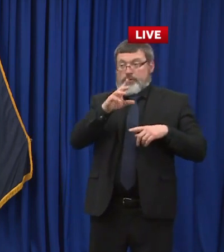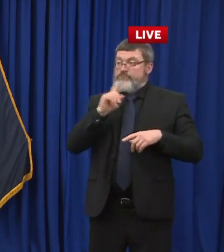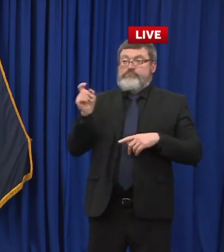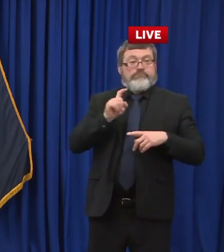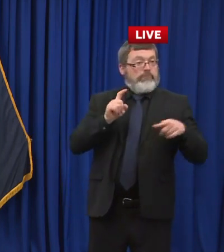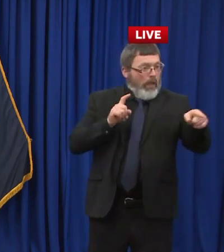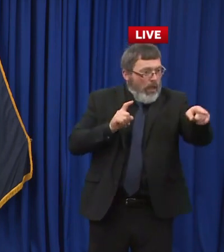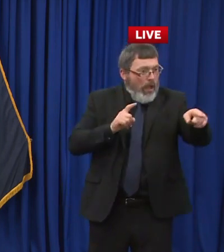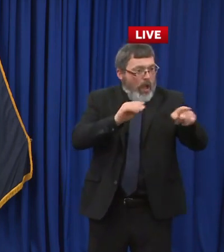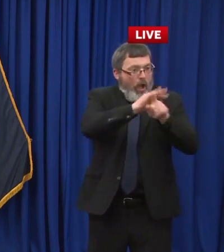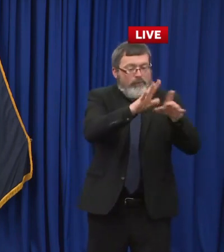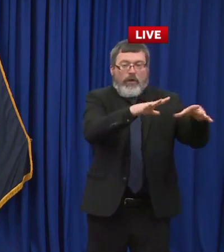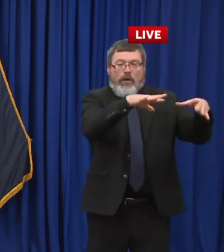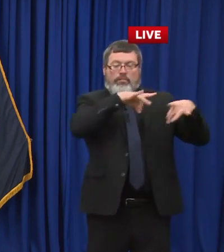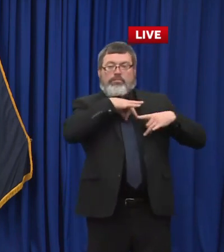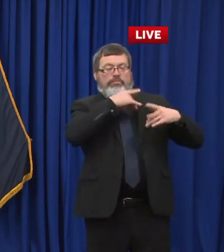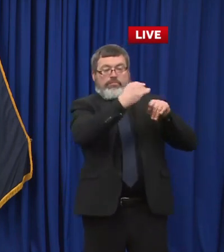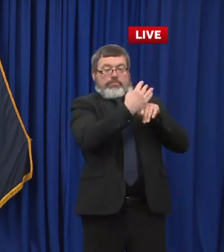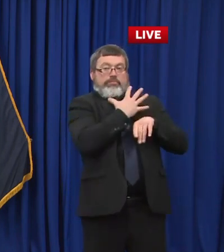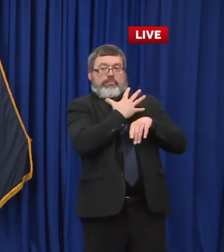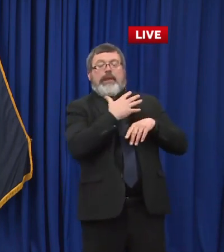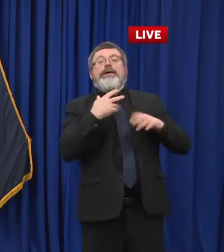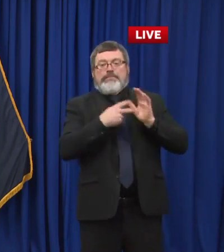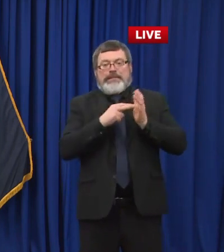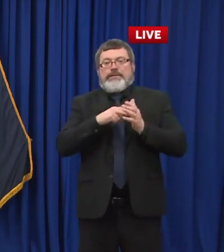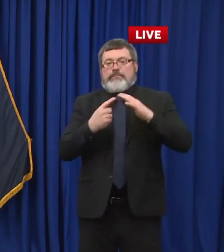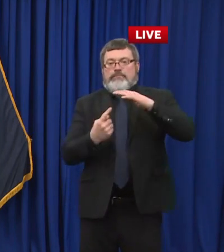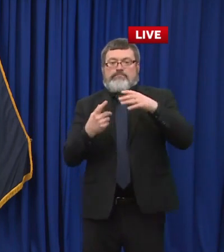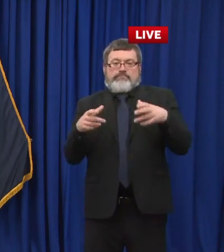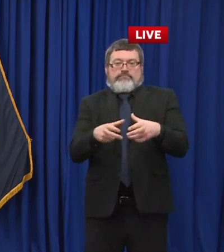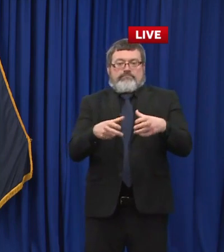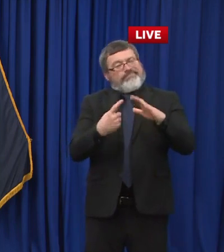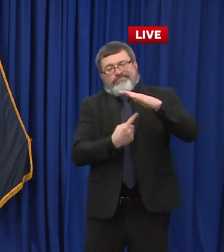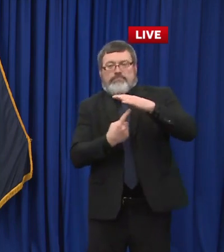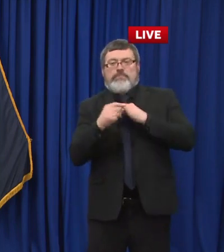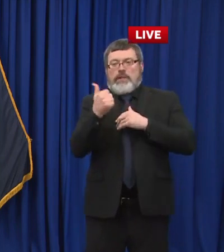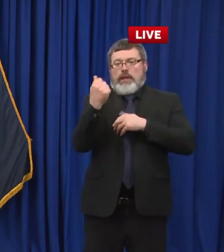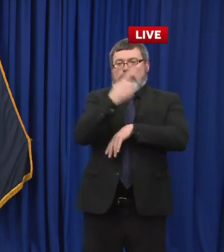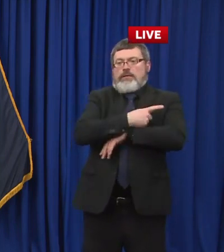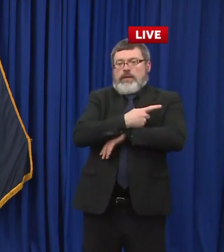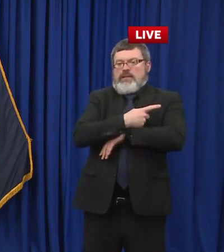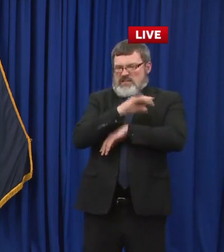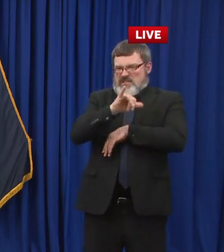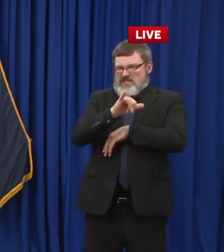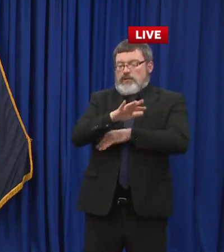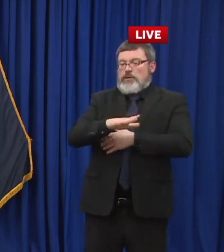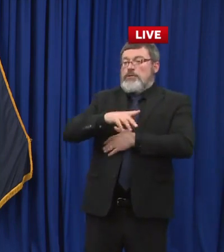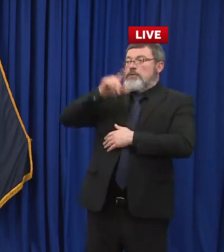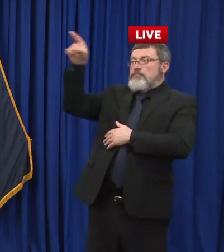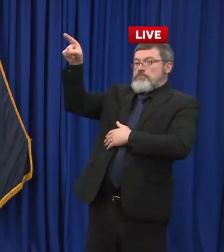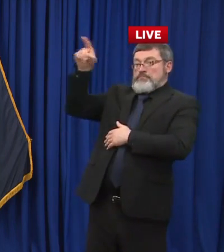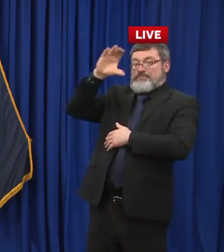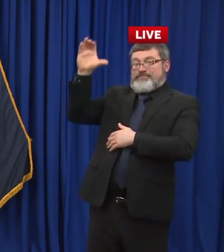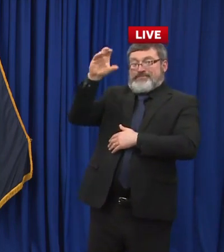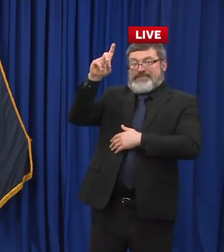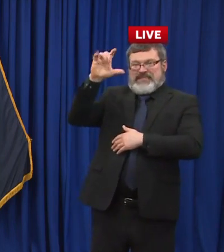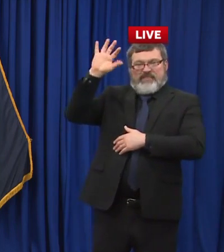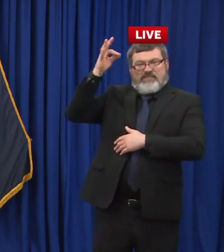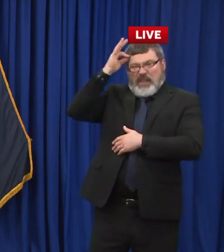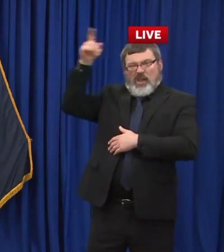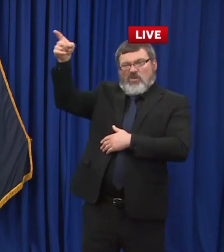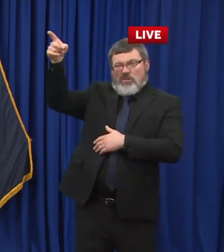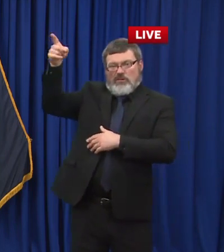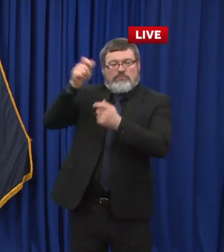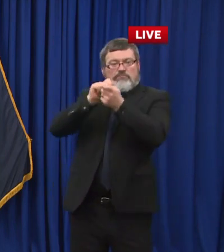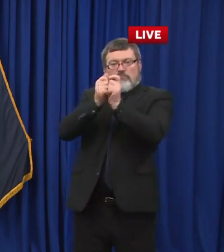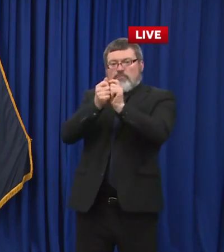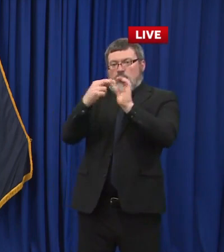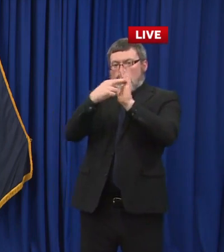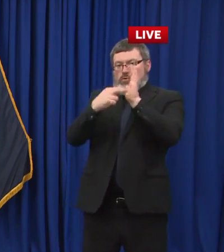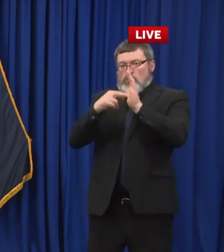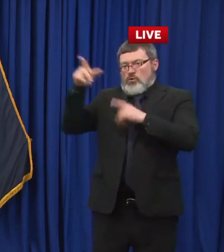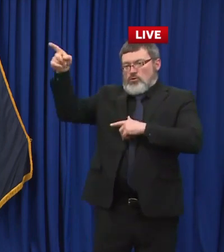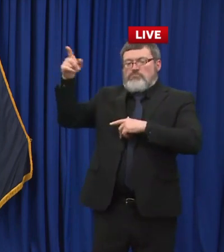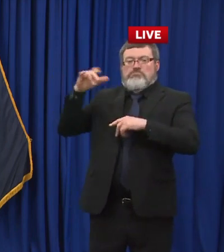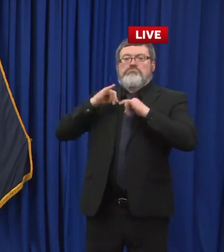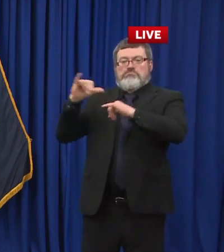WE A INCREASING -- DECREASING THE QUARANTINE PERIOD TO 10 DAYS, IN LINE WITH THE NEW GUIDANCE THAT CDC RELEASED YESTERDAY AND ANNOUNCED PUBLICLY.